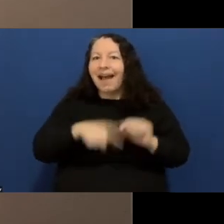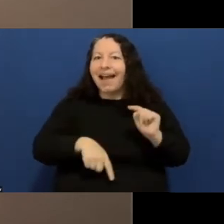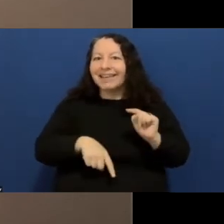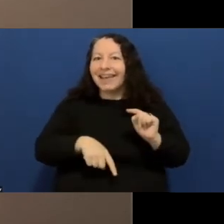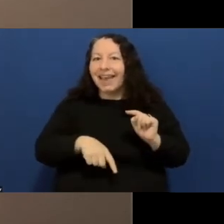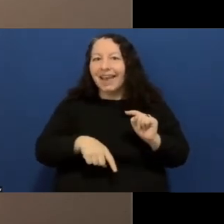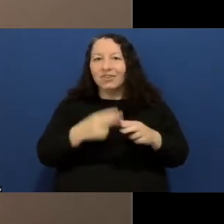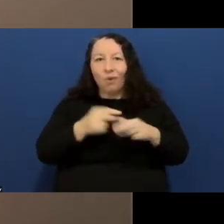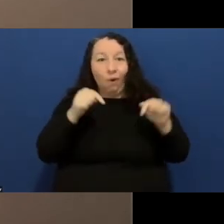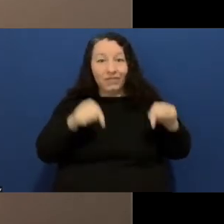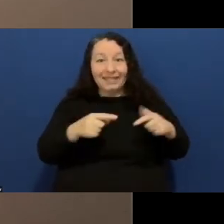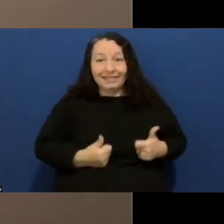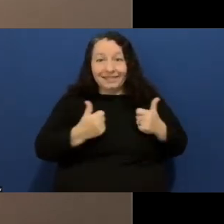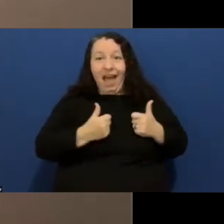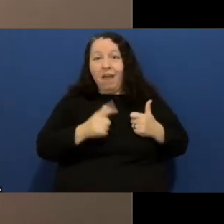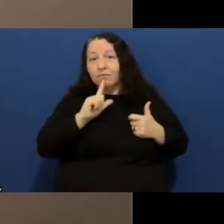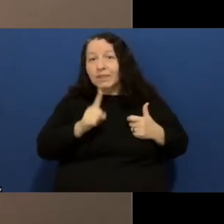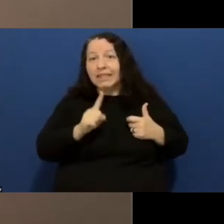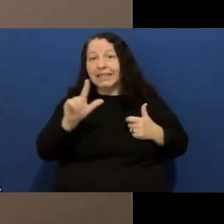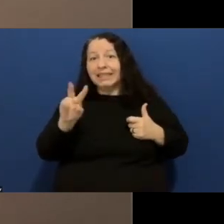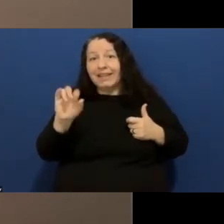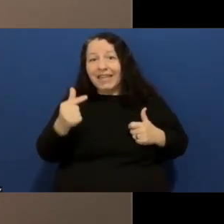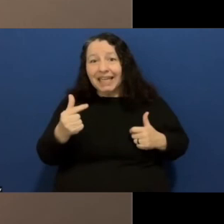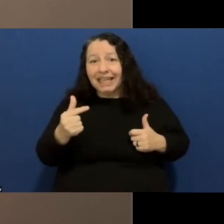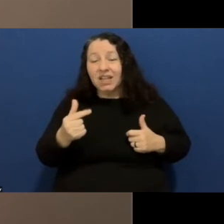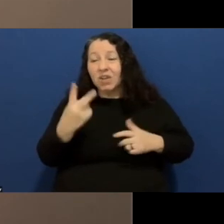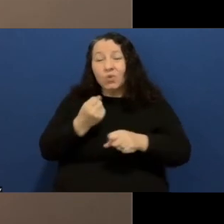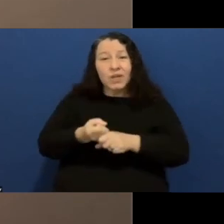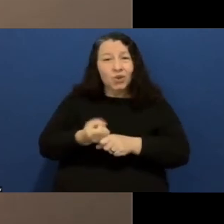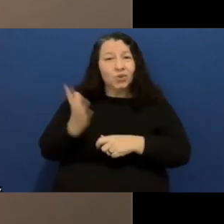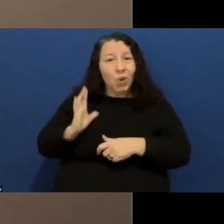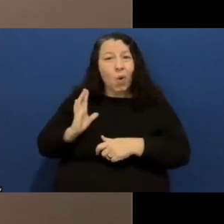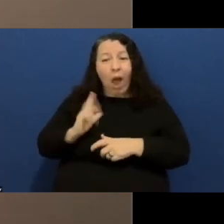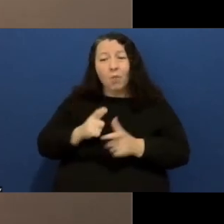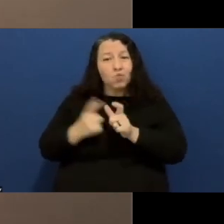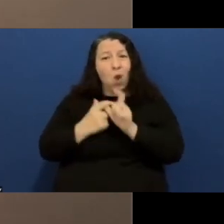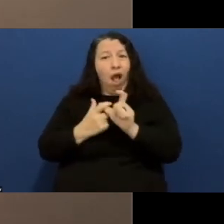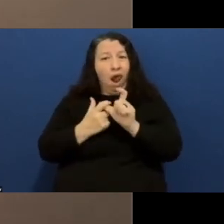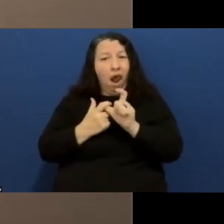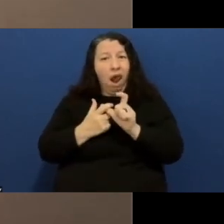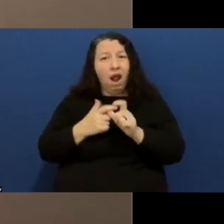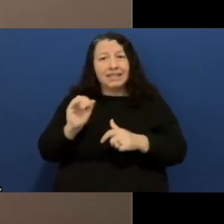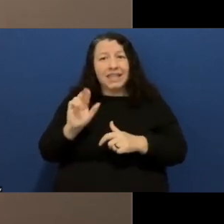I don't want to die, but I can’t call this living. Two years ago I was doing laps around